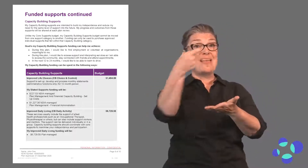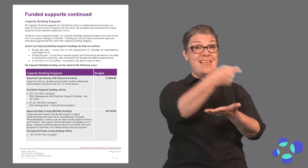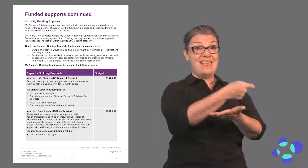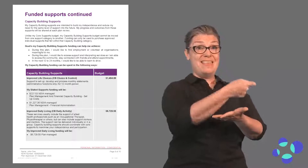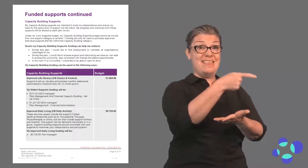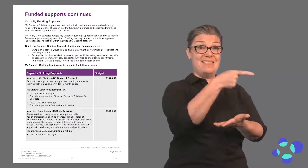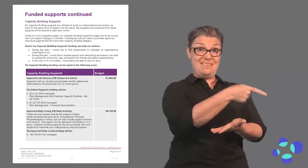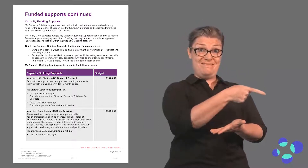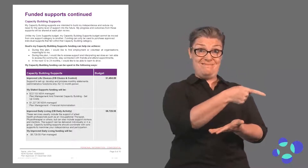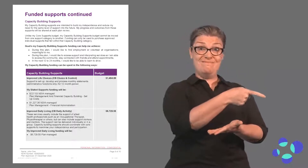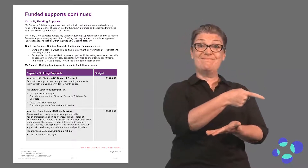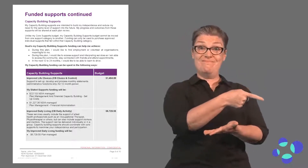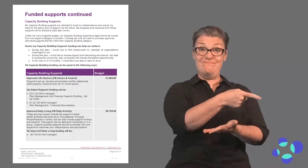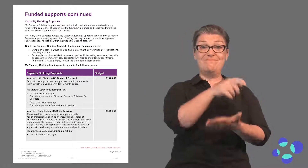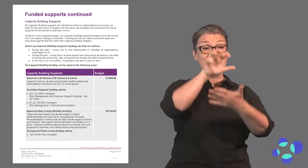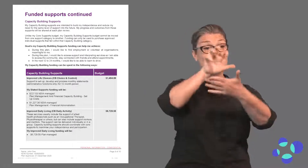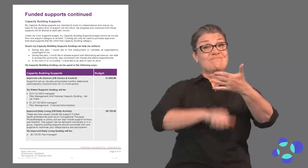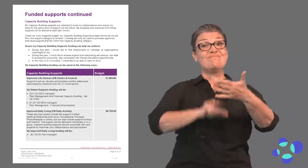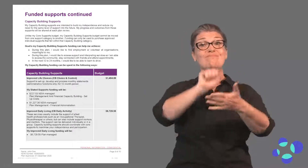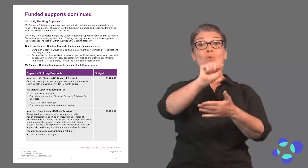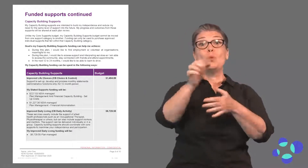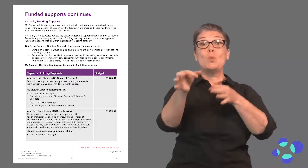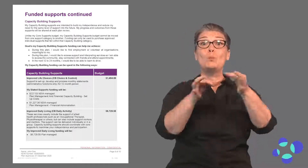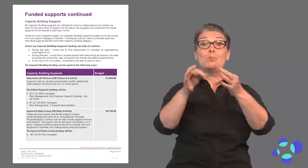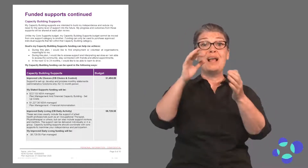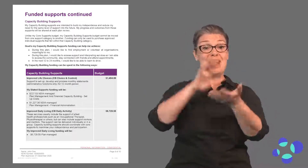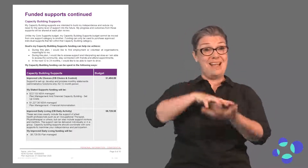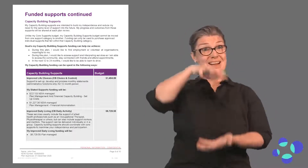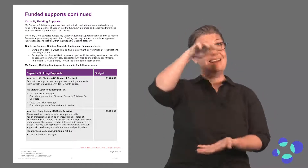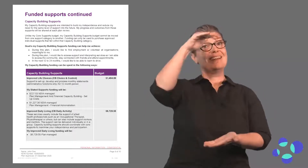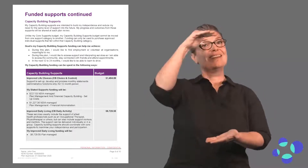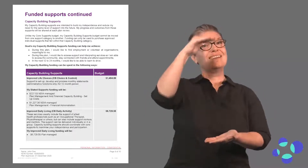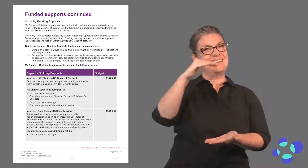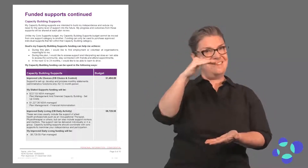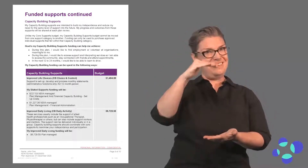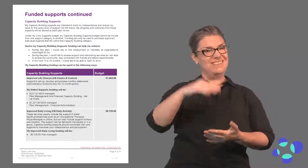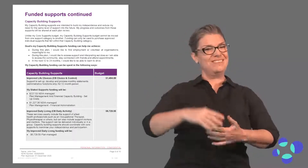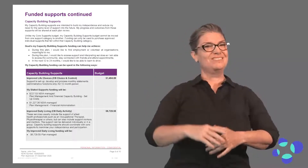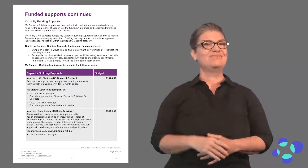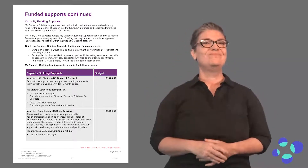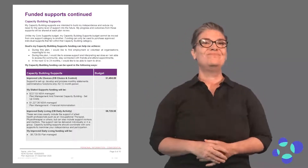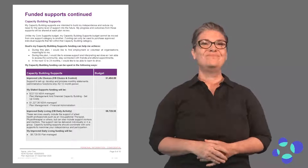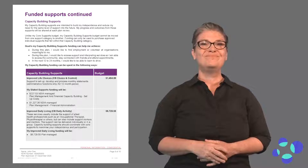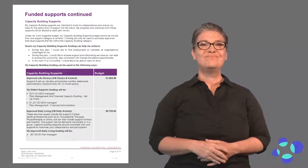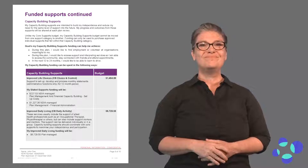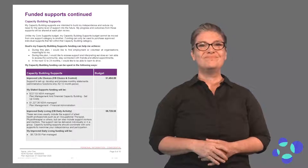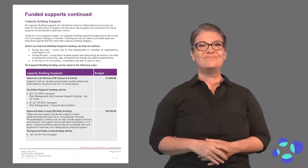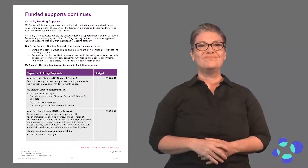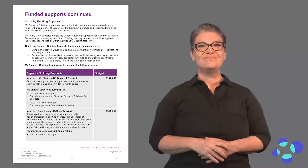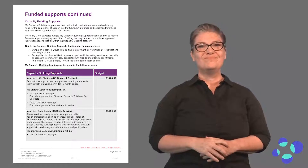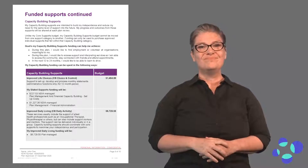The Plan Manager pays the interpreter by drawing down from your plan, reducing the total figure.